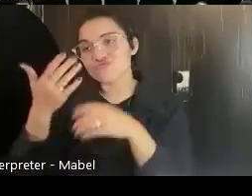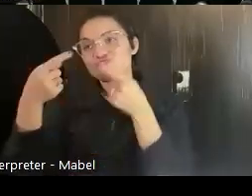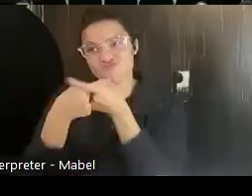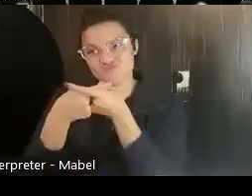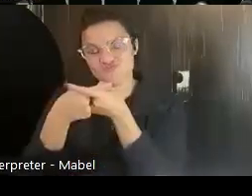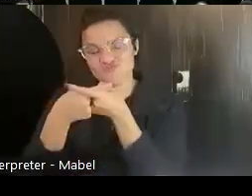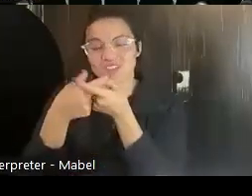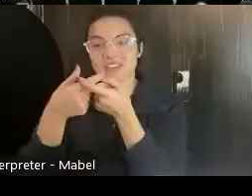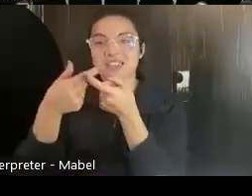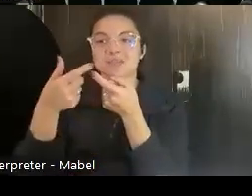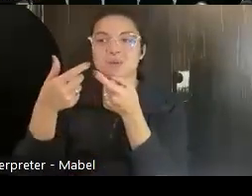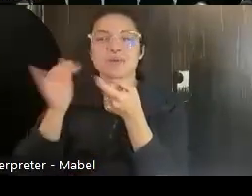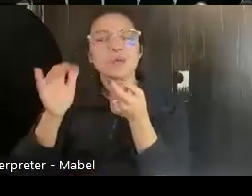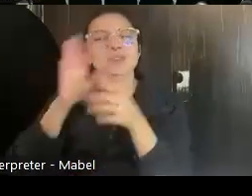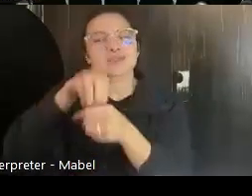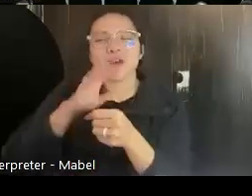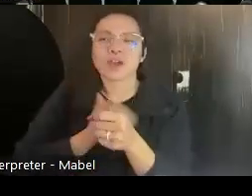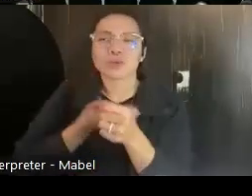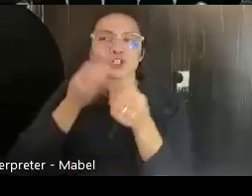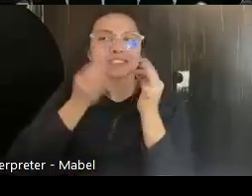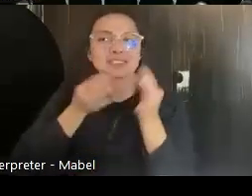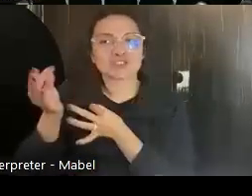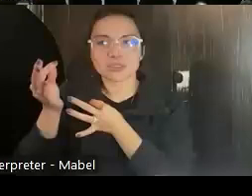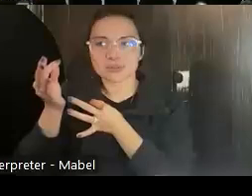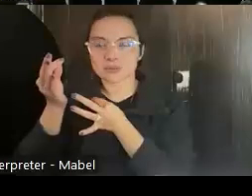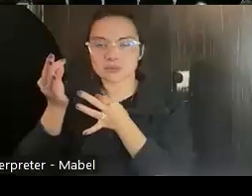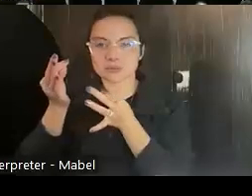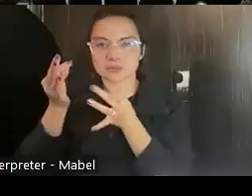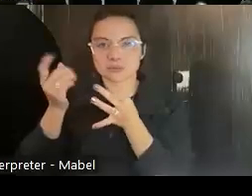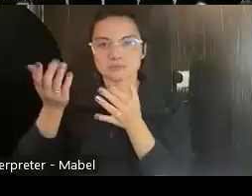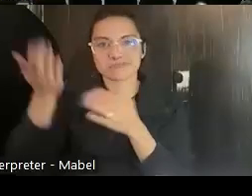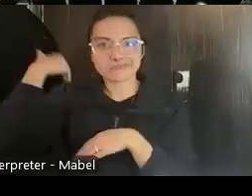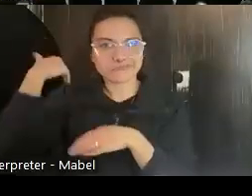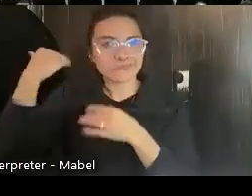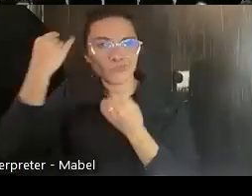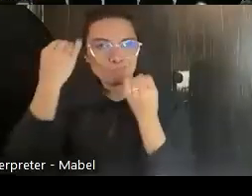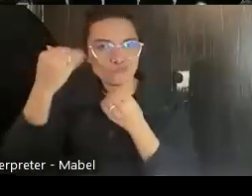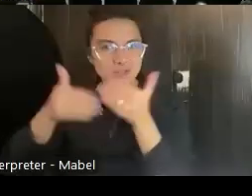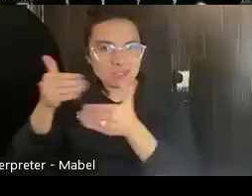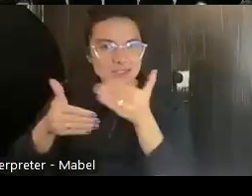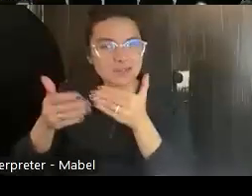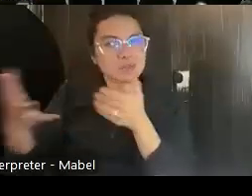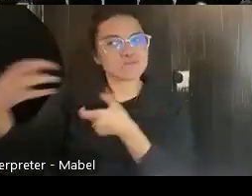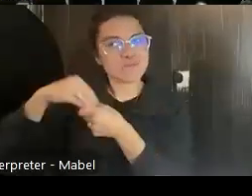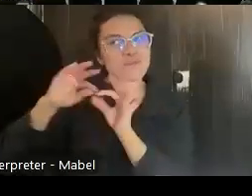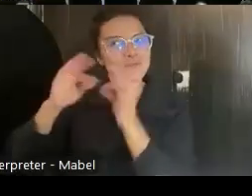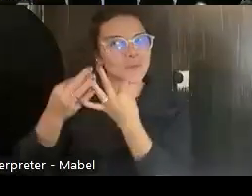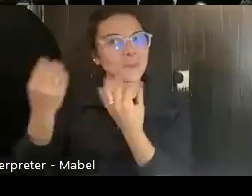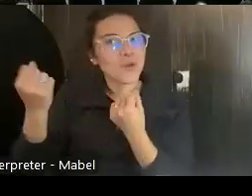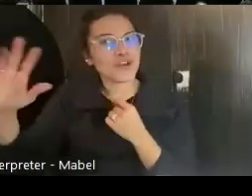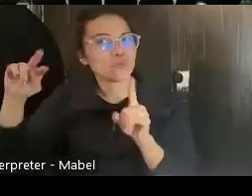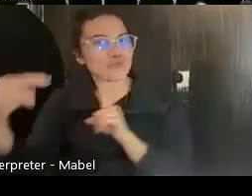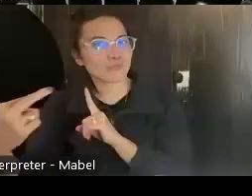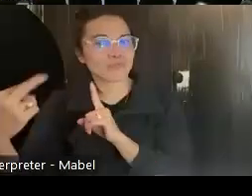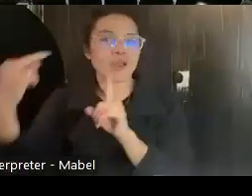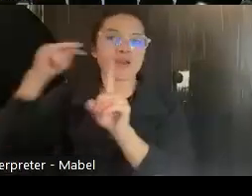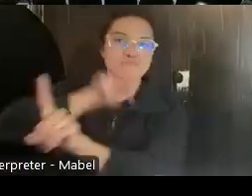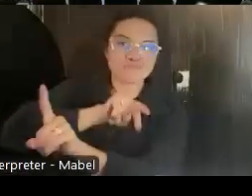I think that's something that uh we still struggle with is all the you know um regulations of running